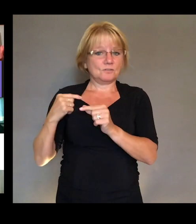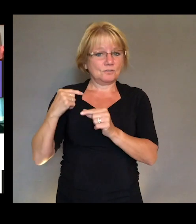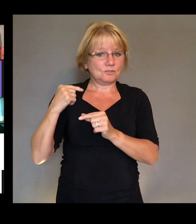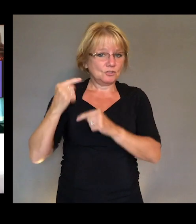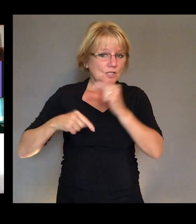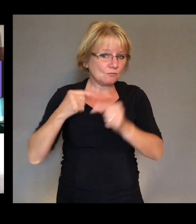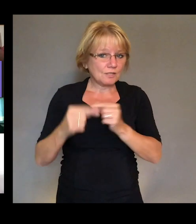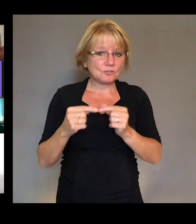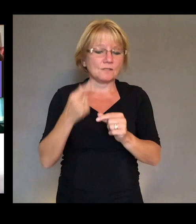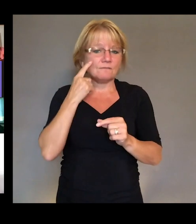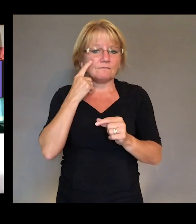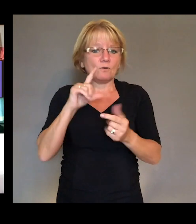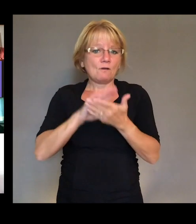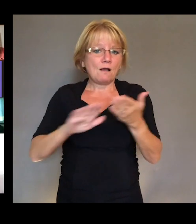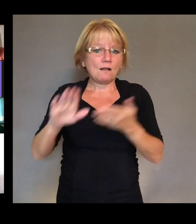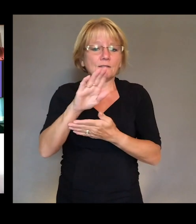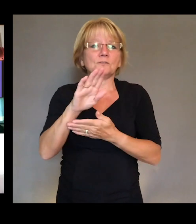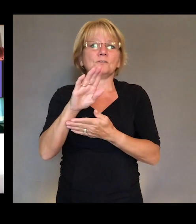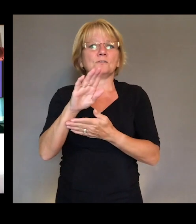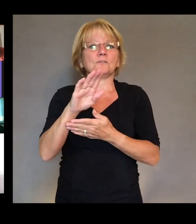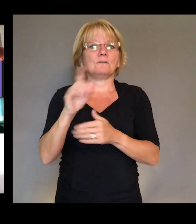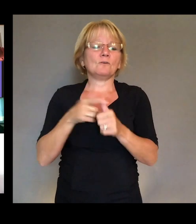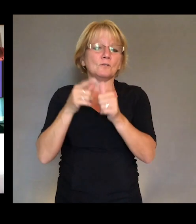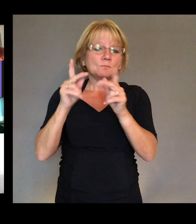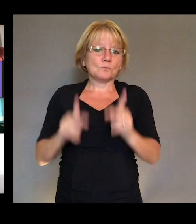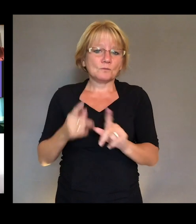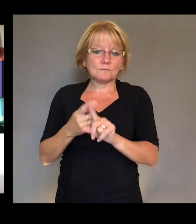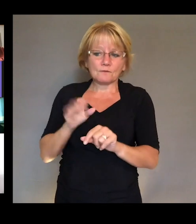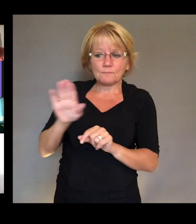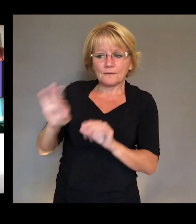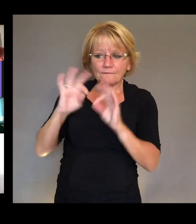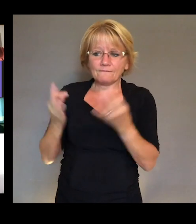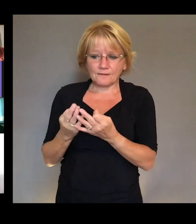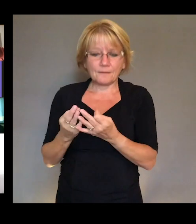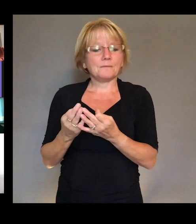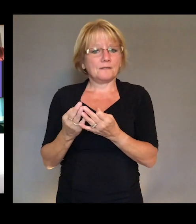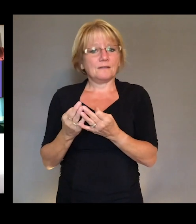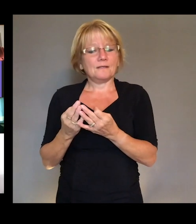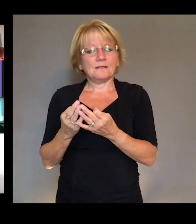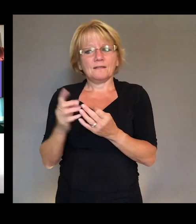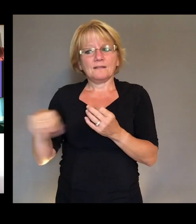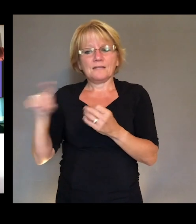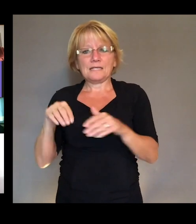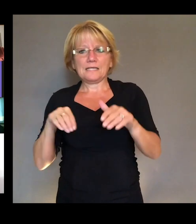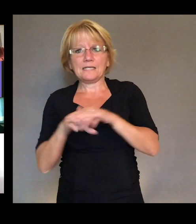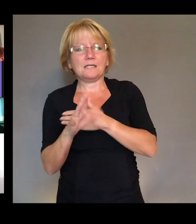the first member of their family who goes to college, but the institution I read the institution